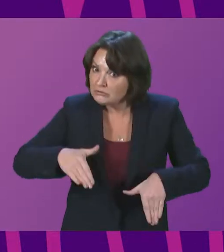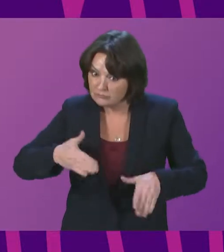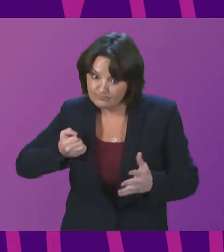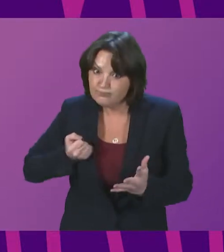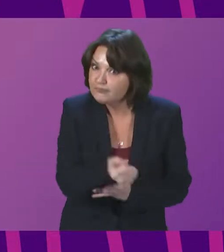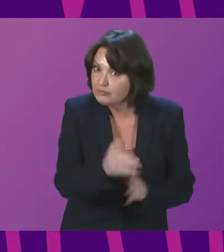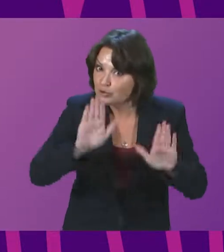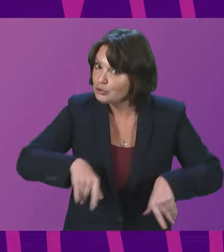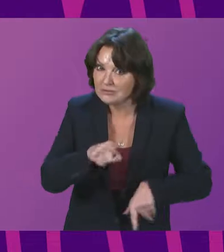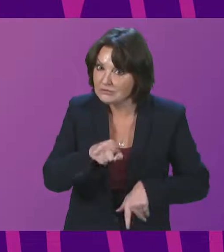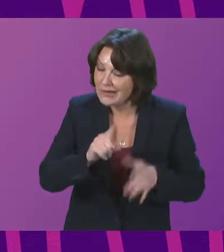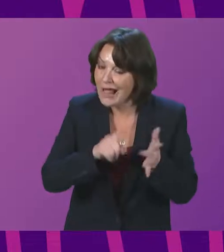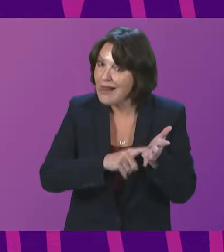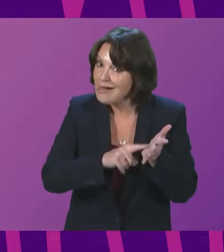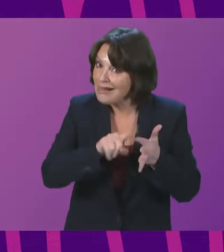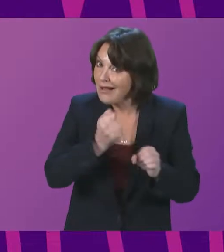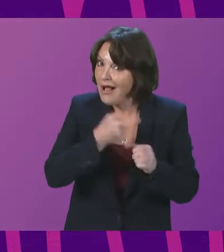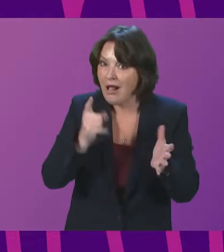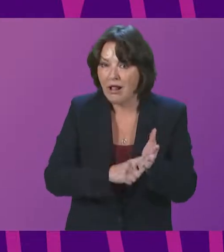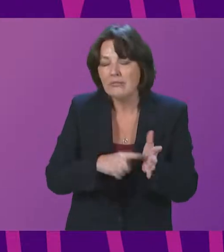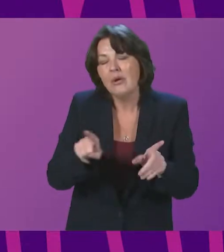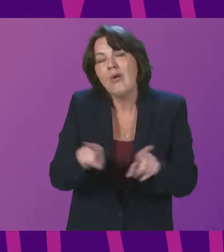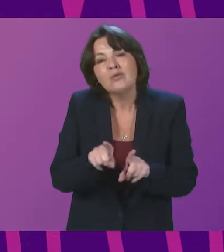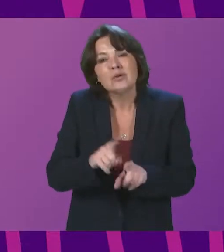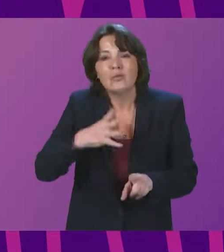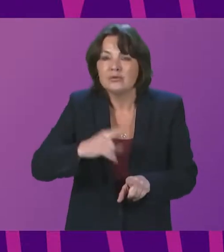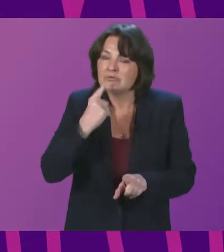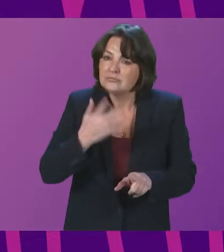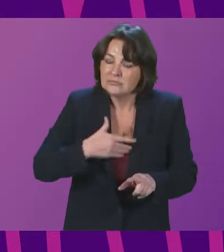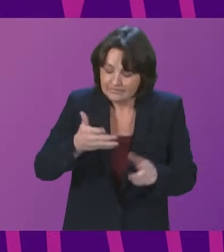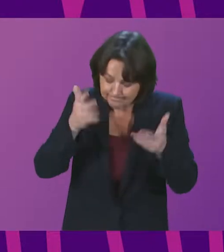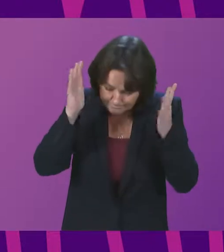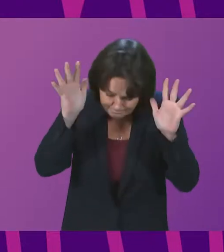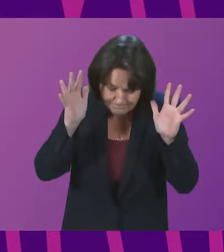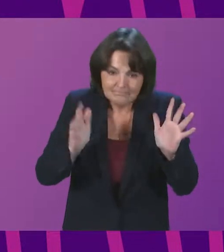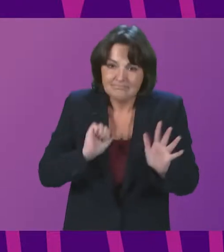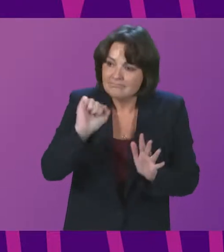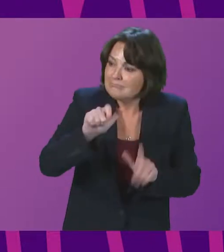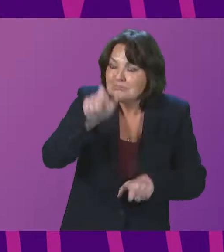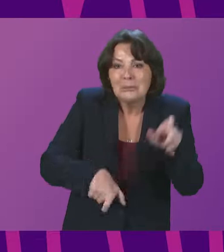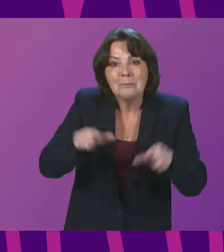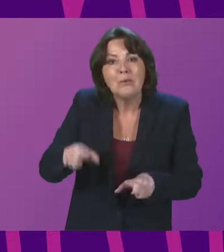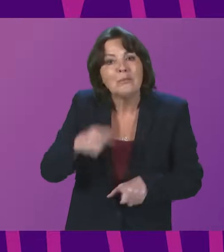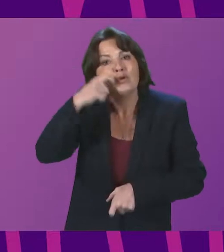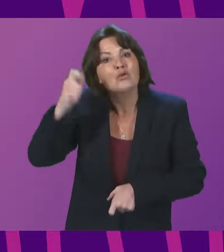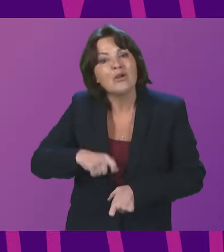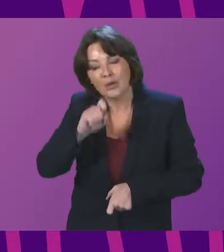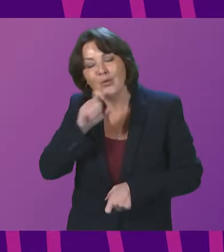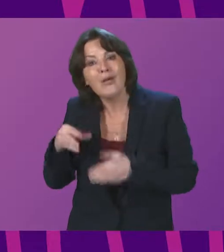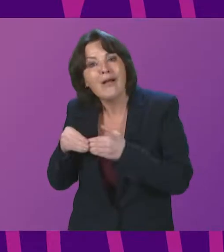I also express my admiration for and solidarity with the people of Ukraine; led by their President,